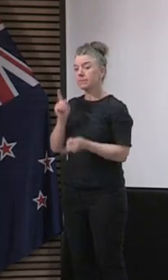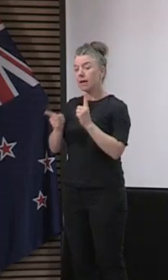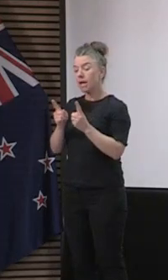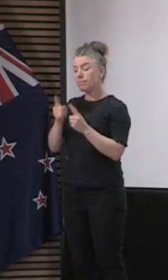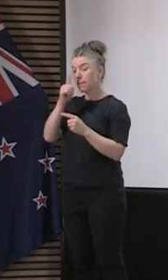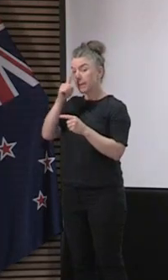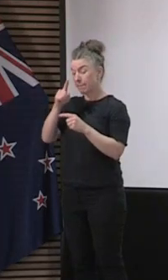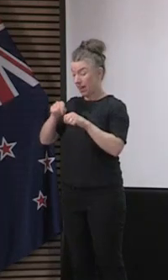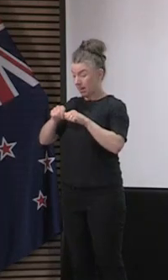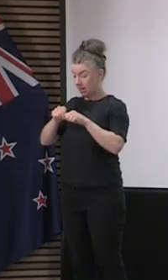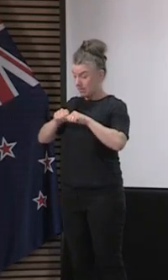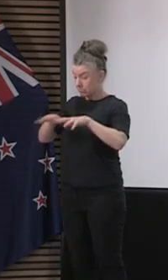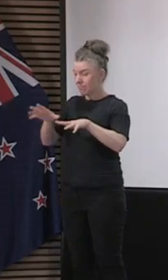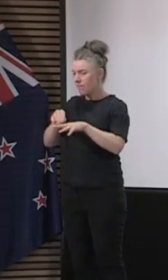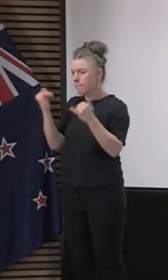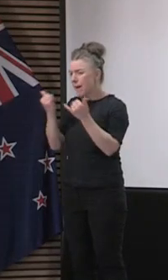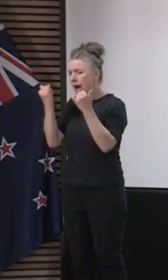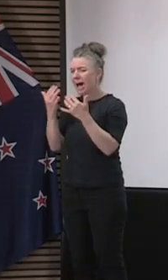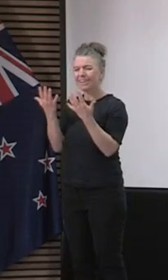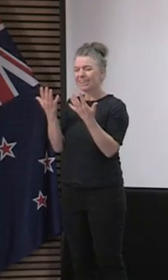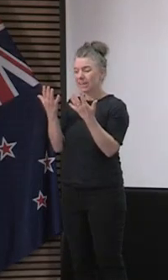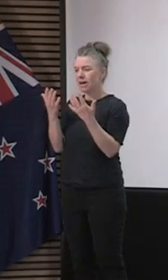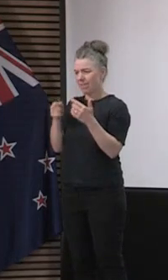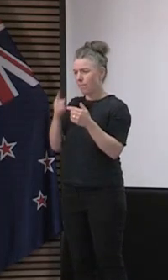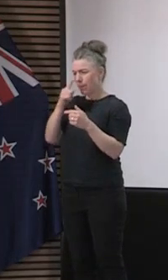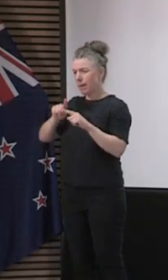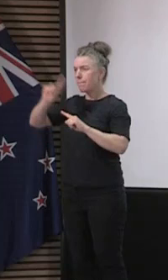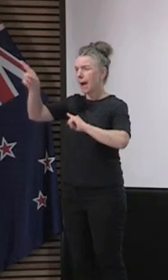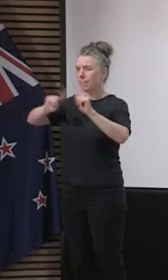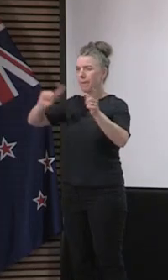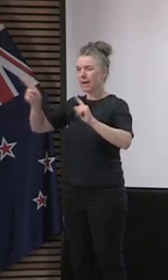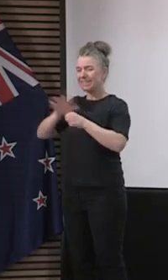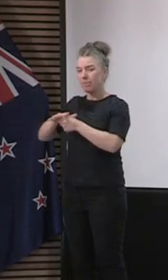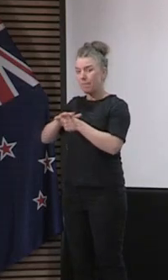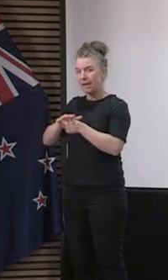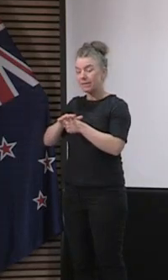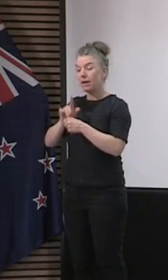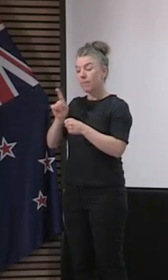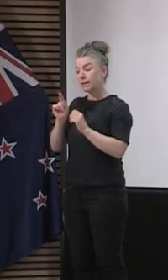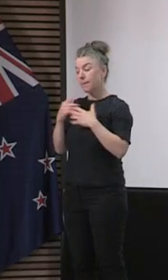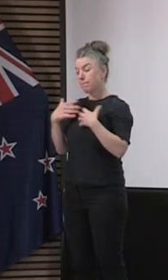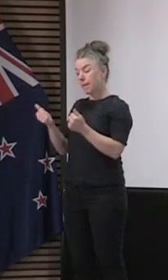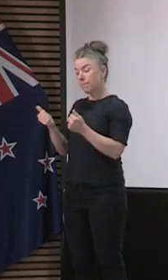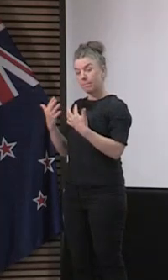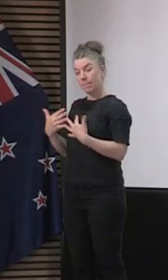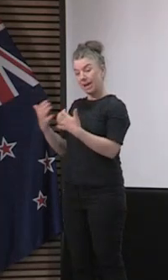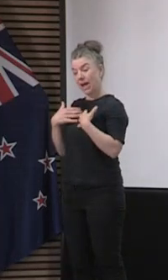particularly if we - as we have had, where we have clusters where there are people across the country, that's very important. But our